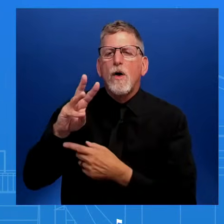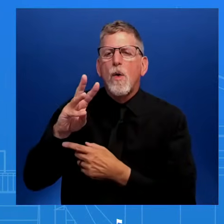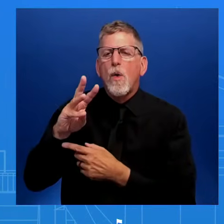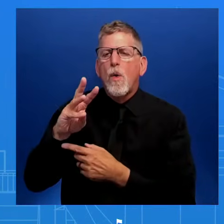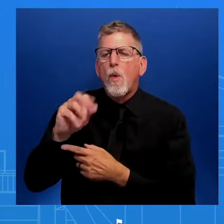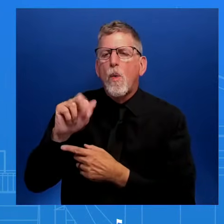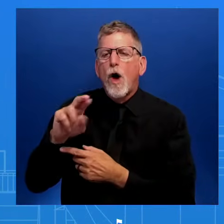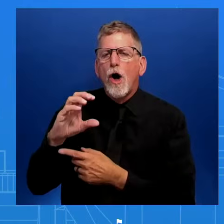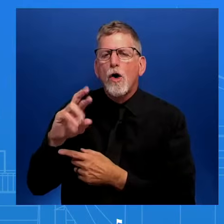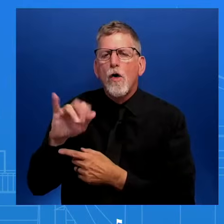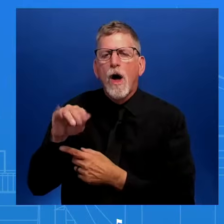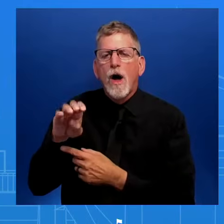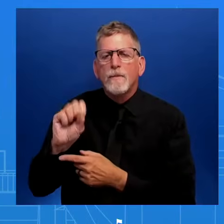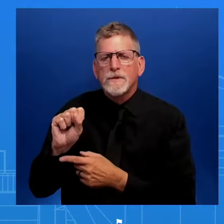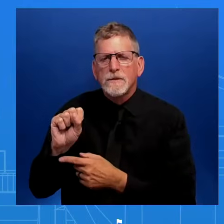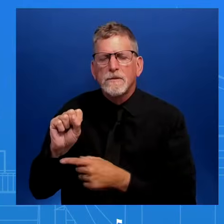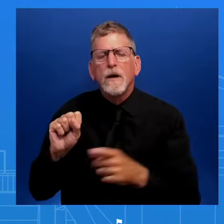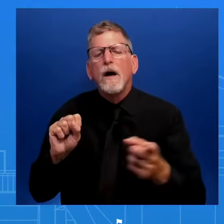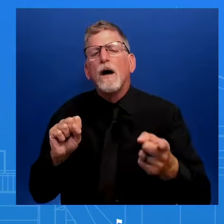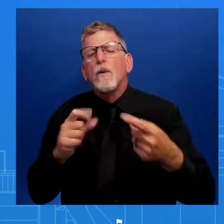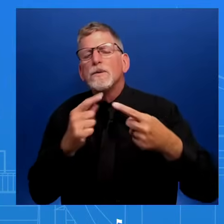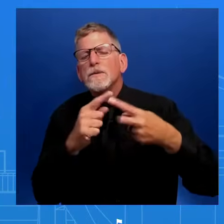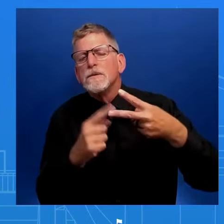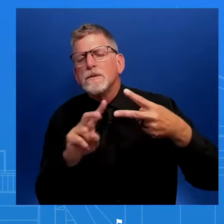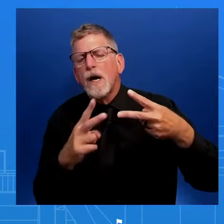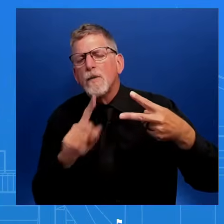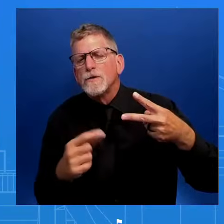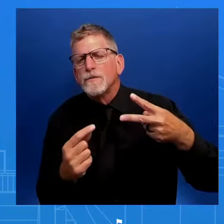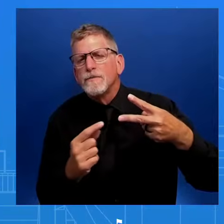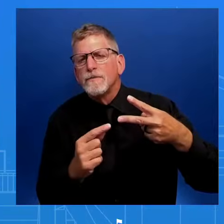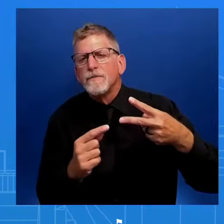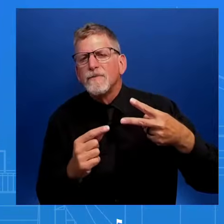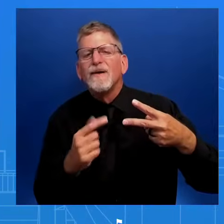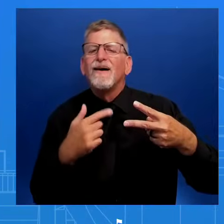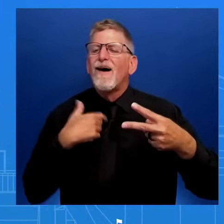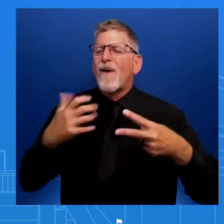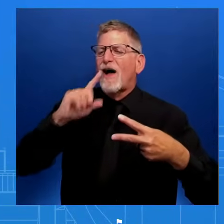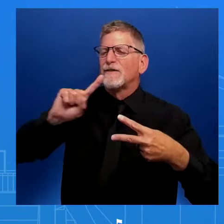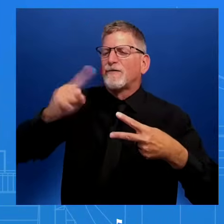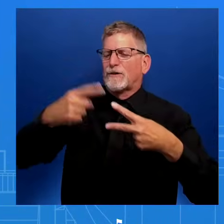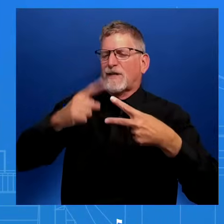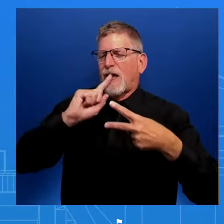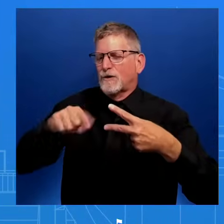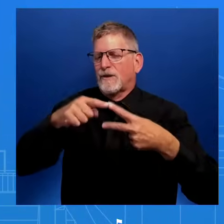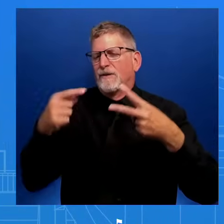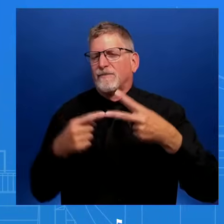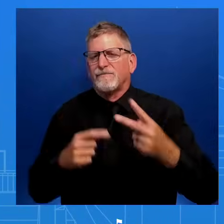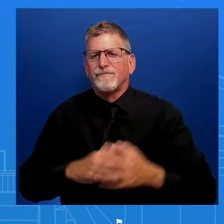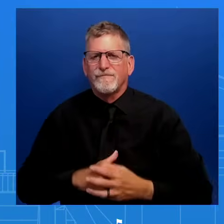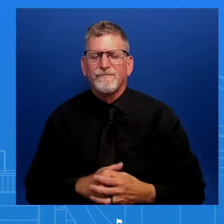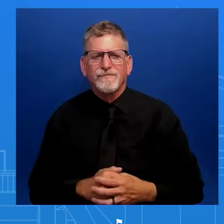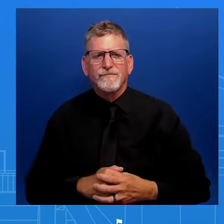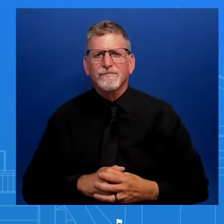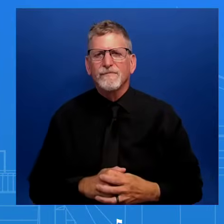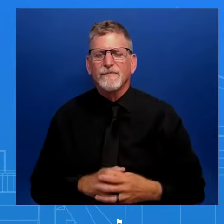And so, this is part of that conversation that you'll hear from the President, promoting domestic manufacturing of new technologies in America.